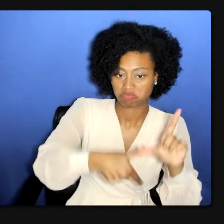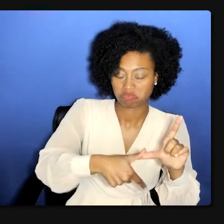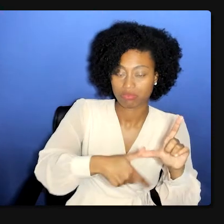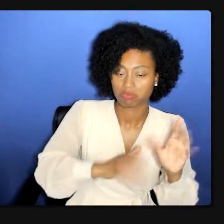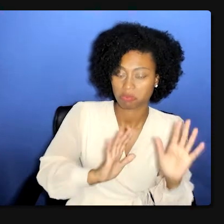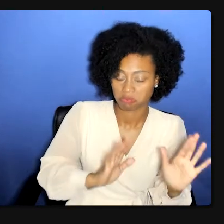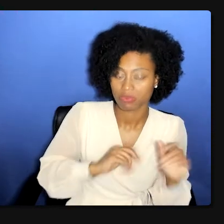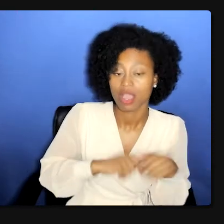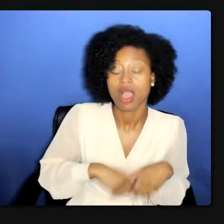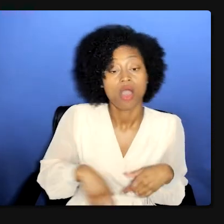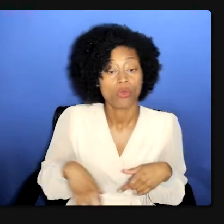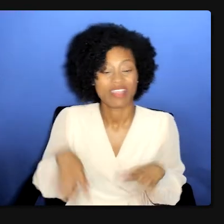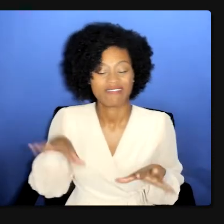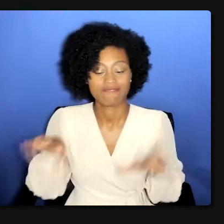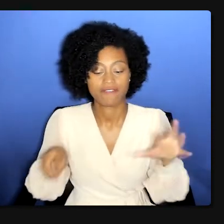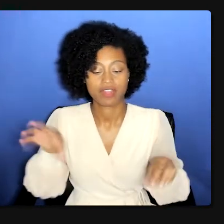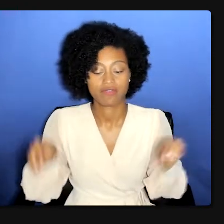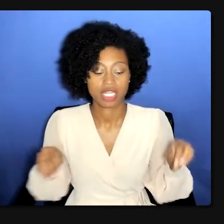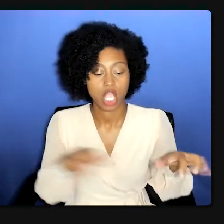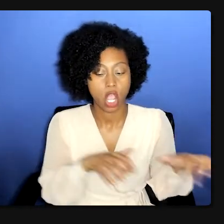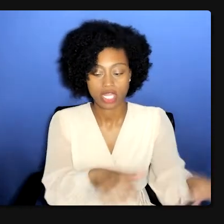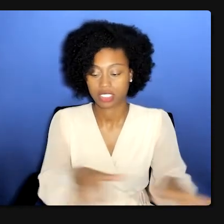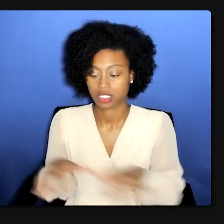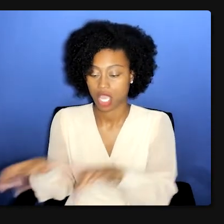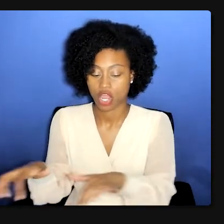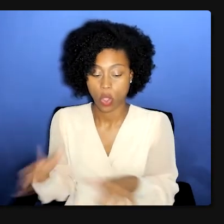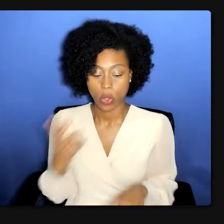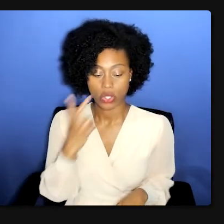And we hashed the audience 50/50 and let it run.